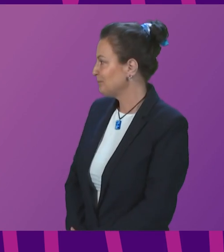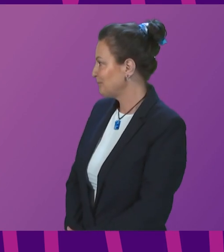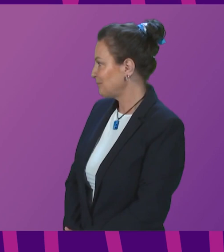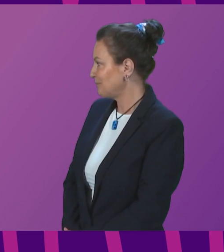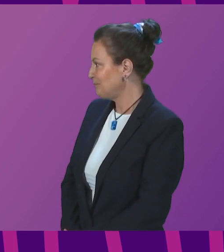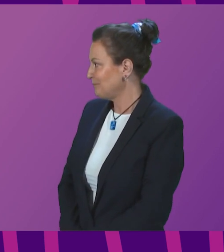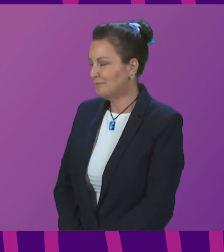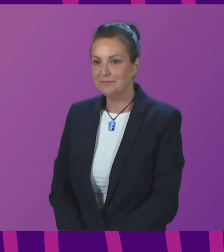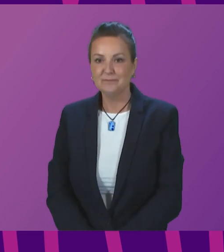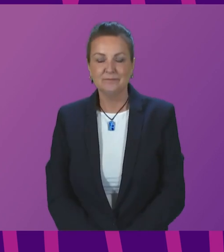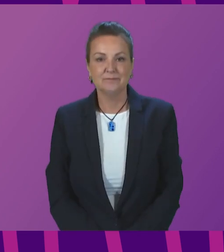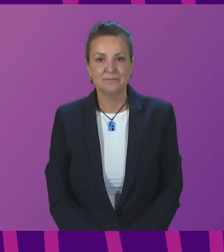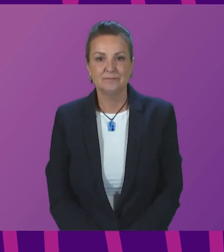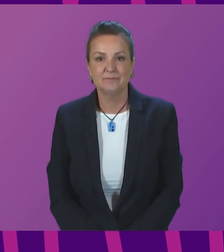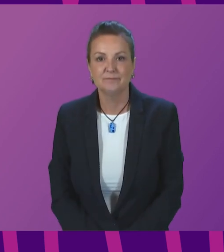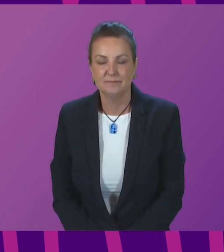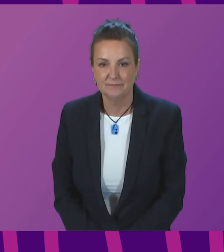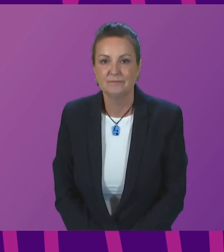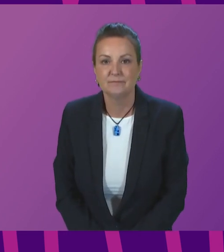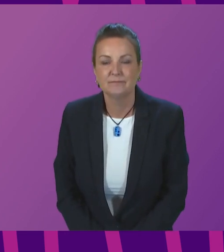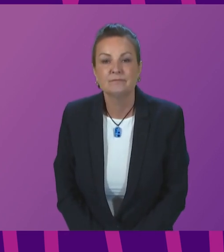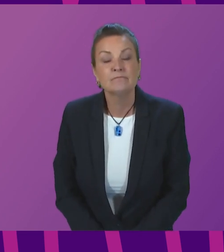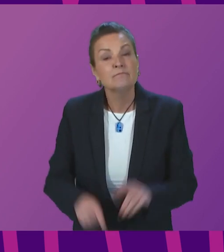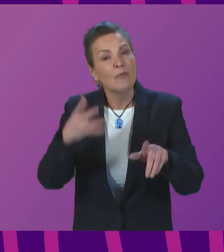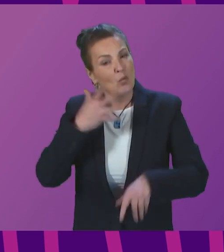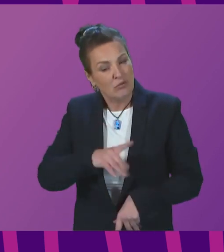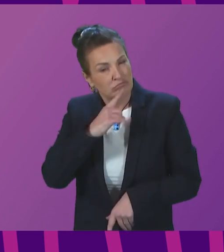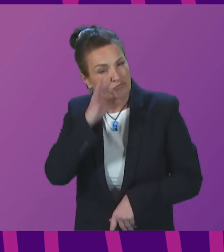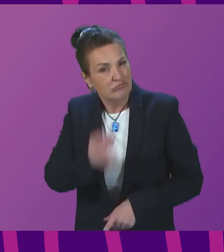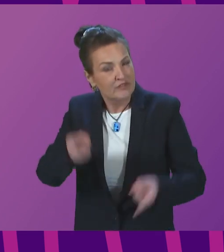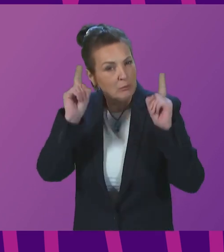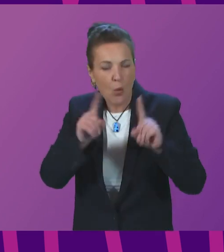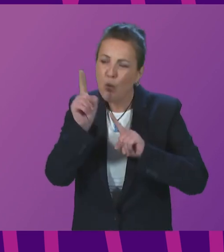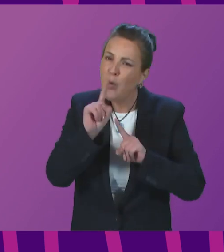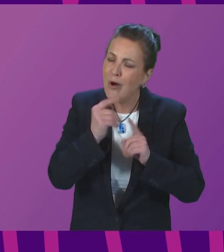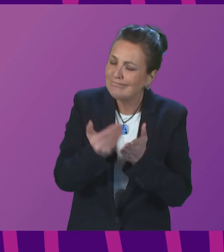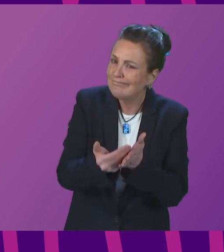To ask the First Minister what immediate safeguarding measures will be in place to ensure that arrivals